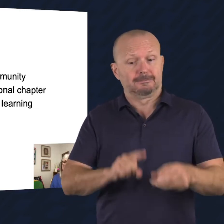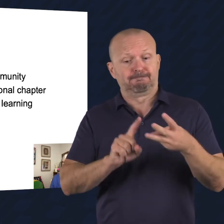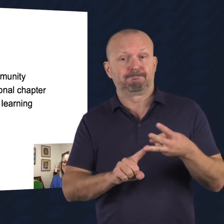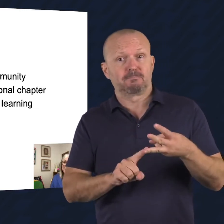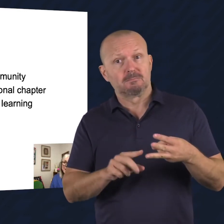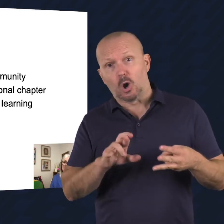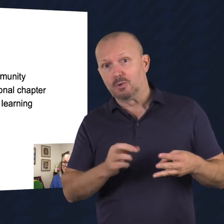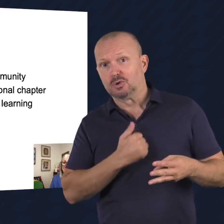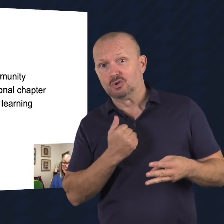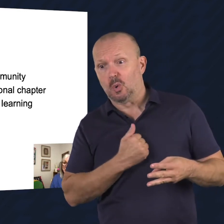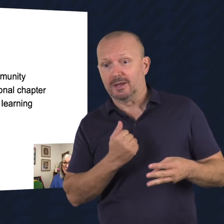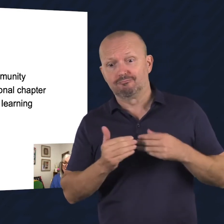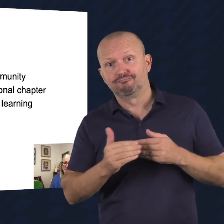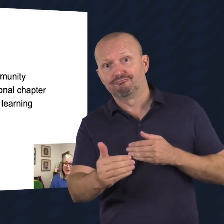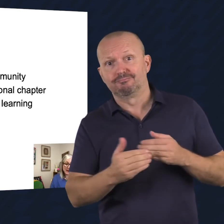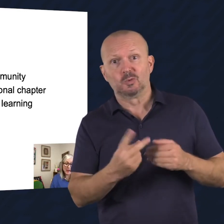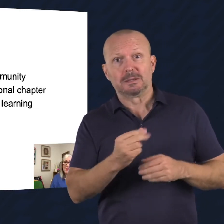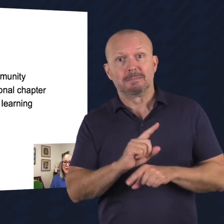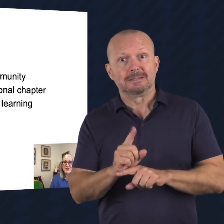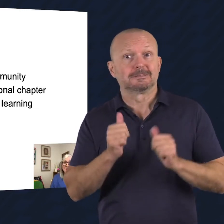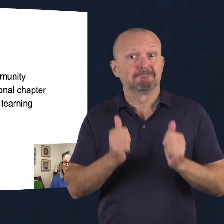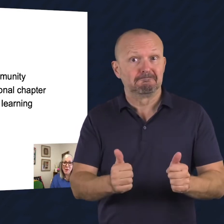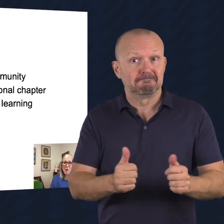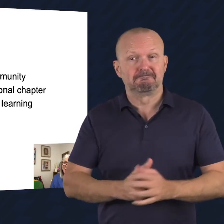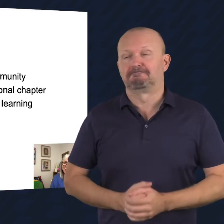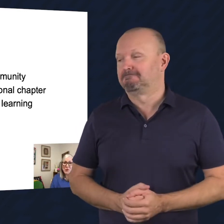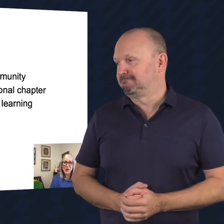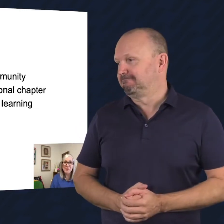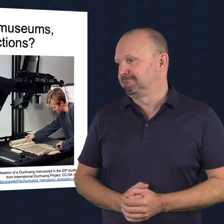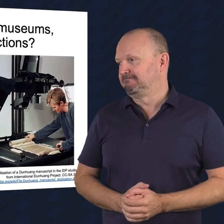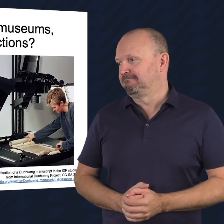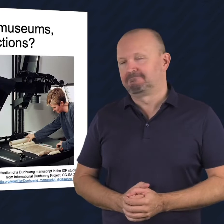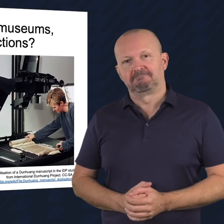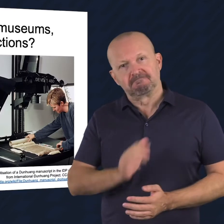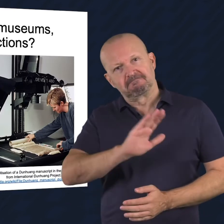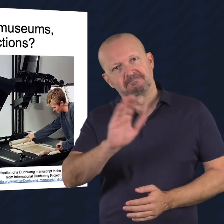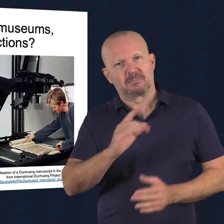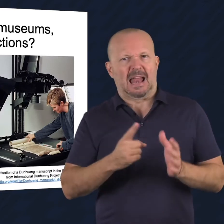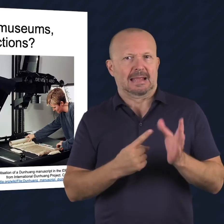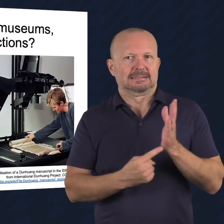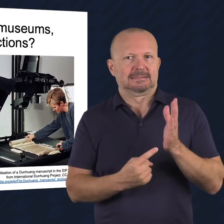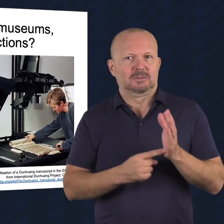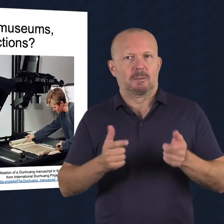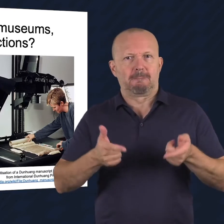So, hope you enjoy the ride and chat with us while we're talking. Hi, I'm Alexis Tindall,